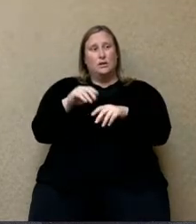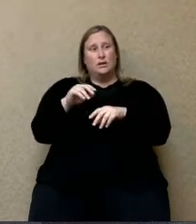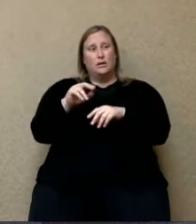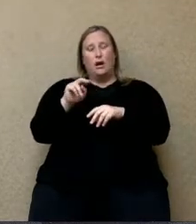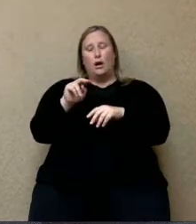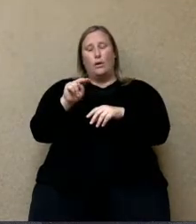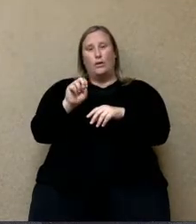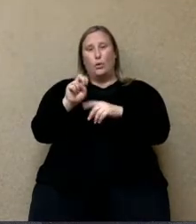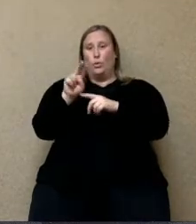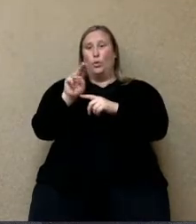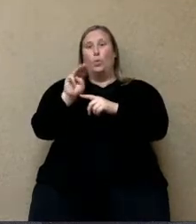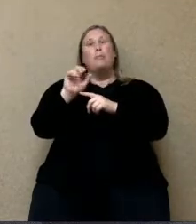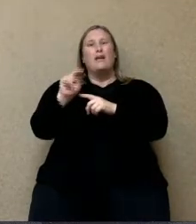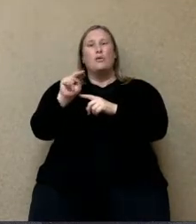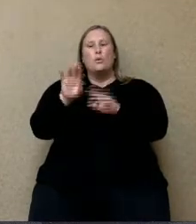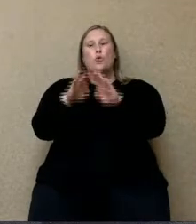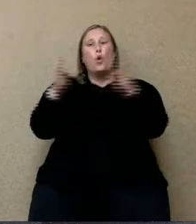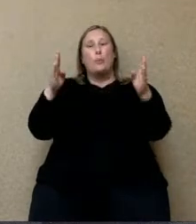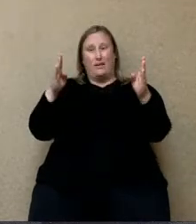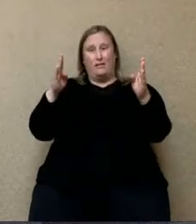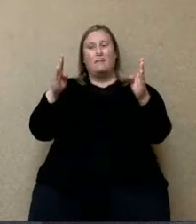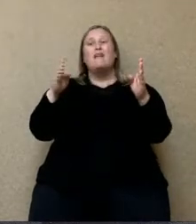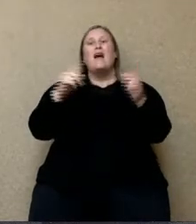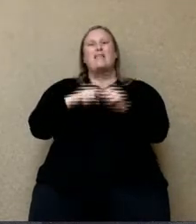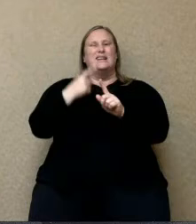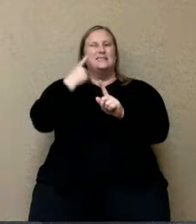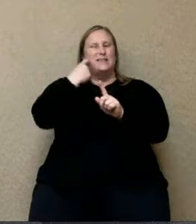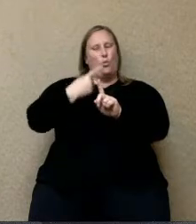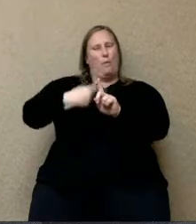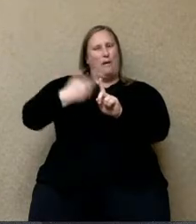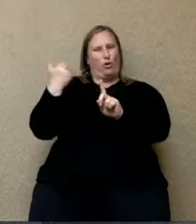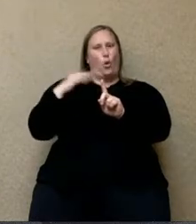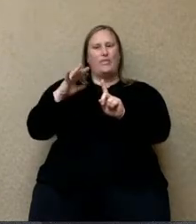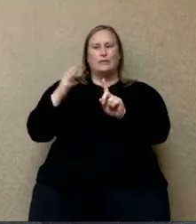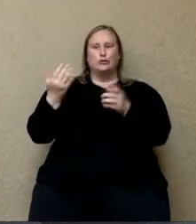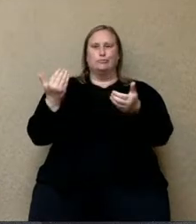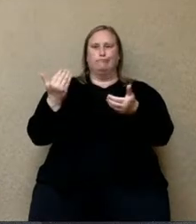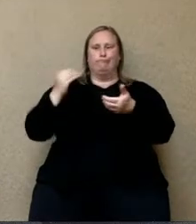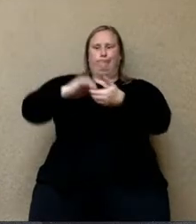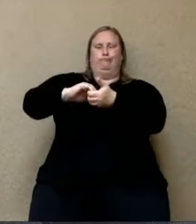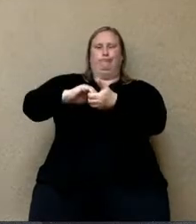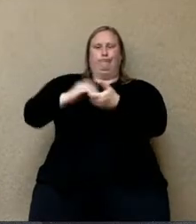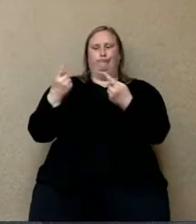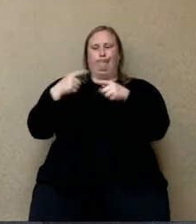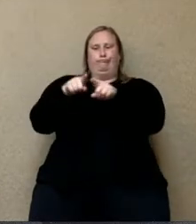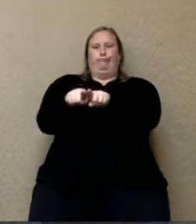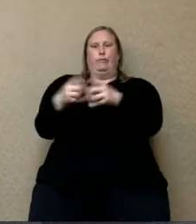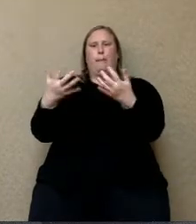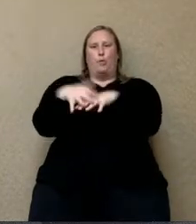just last month had to merge with another agency. So, if you Google search them, you won't find them. They are now Envision.